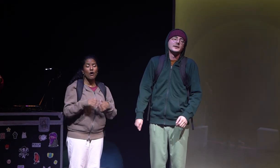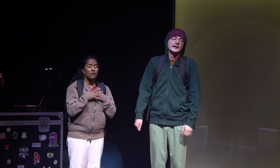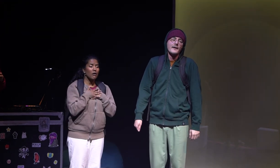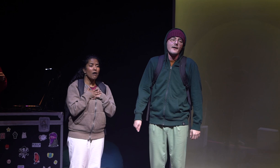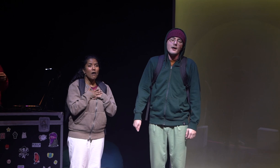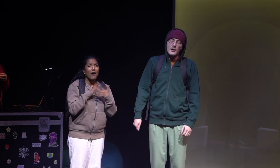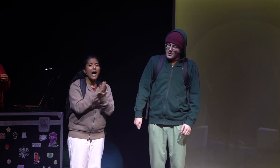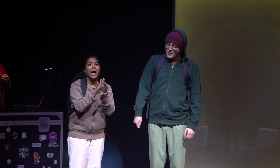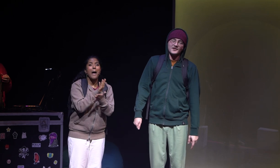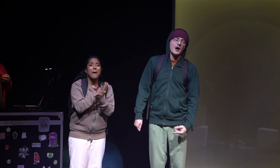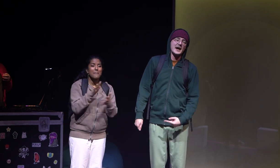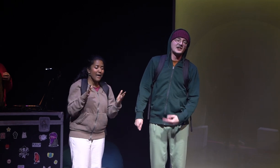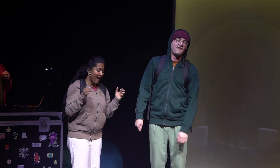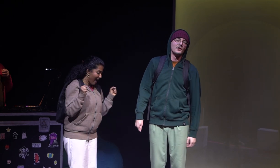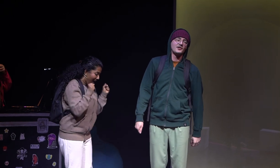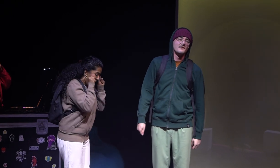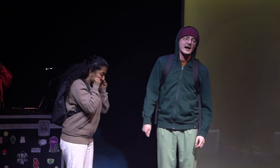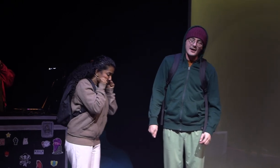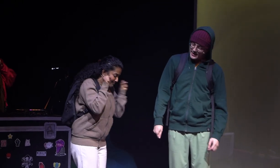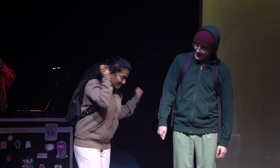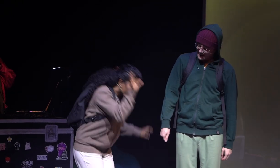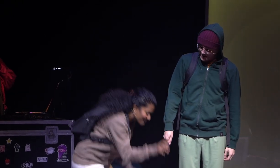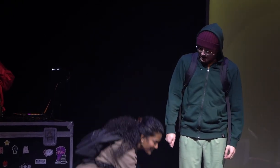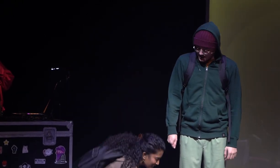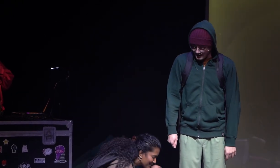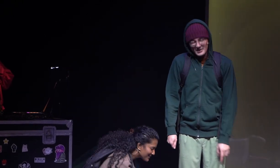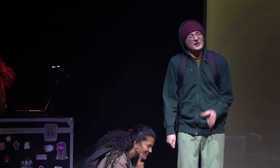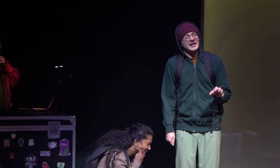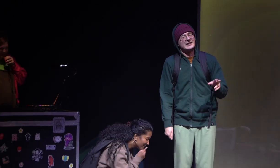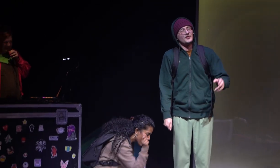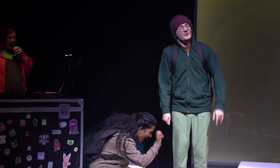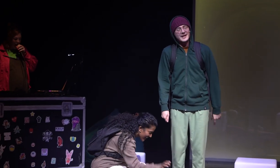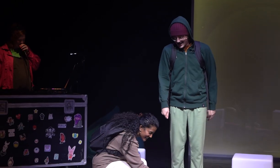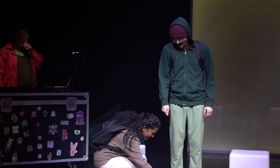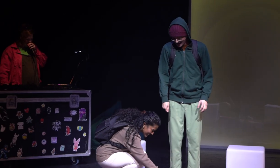coming in. They start making a fuss over Gary, you know, tickling his tummy.